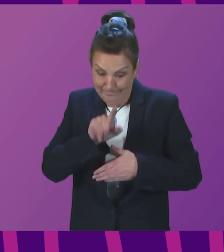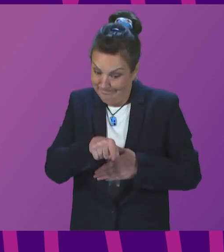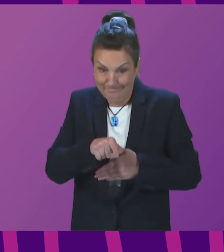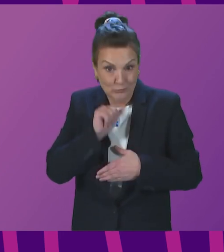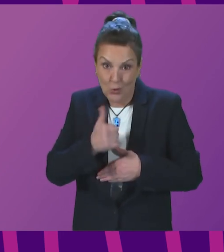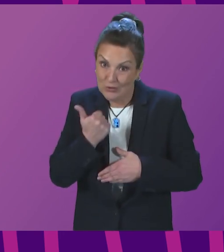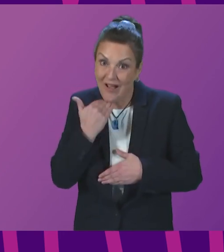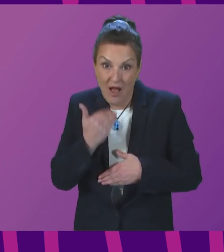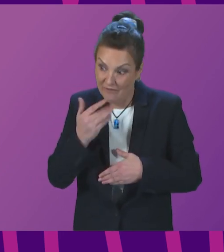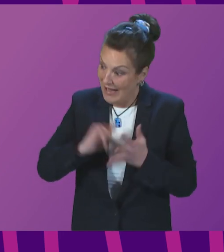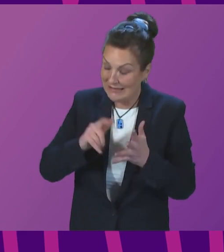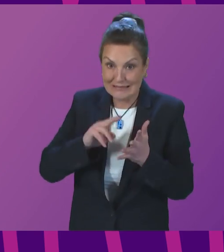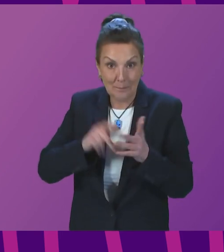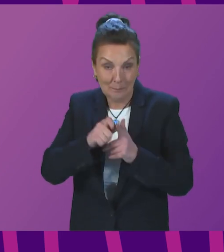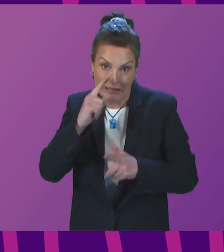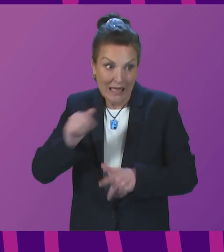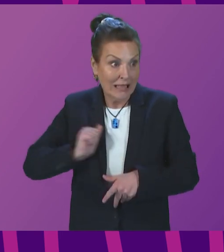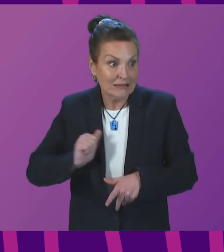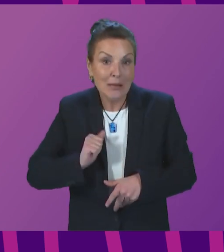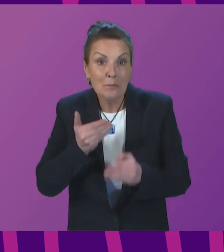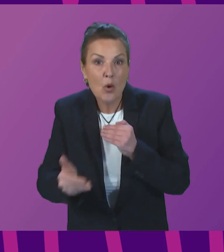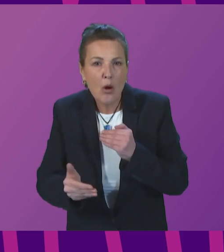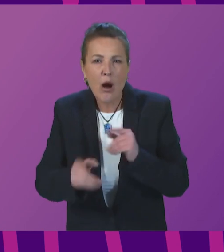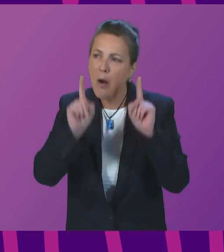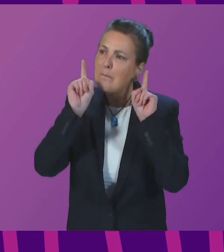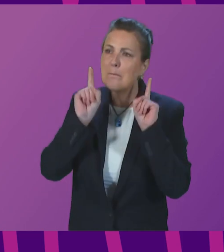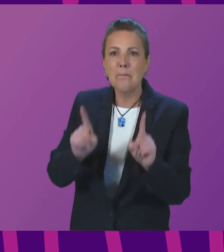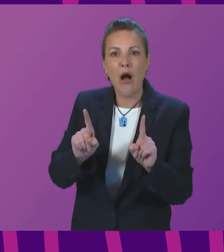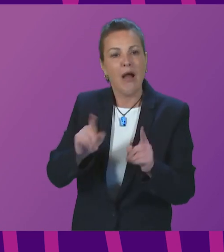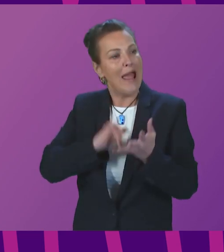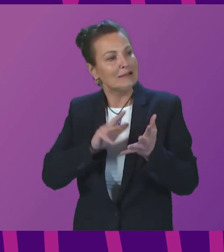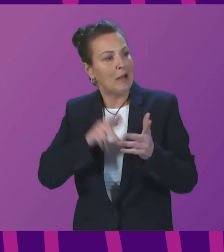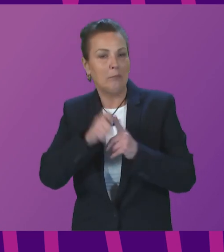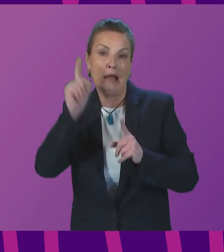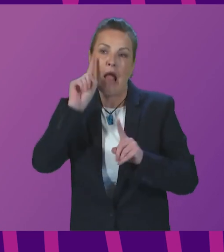Party Government, and it cannot use the pandemic as justification for that.